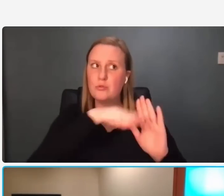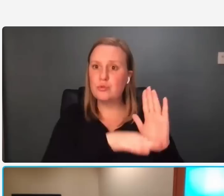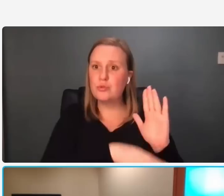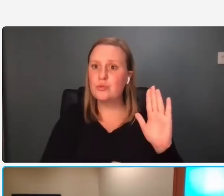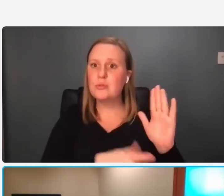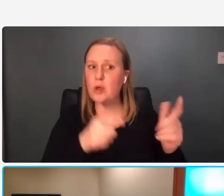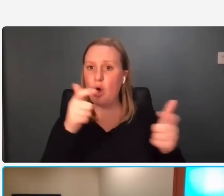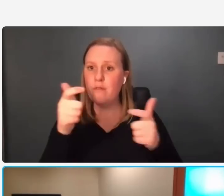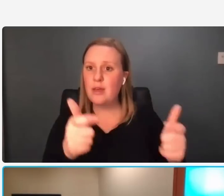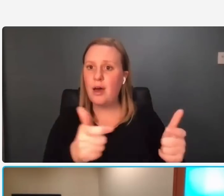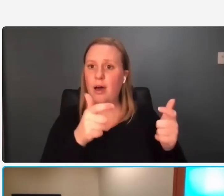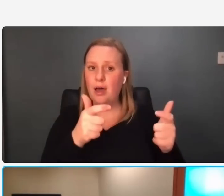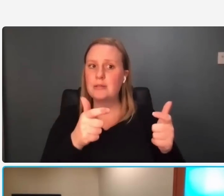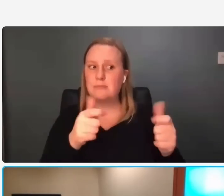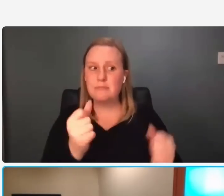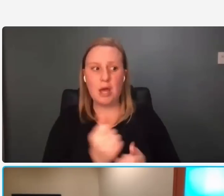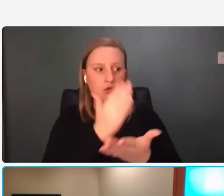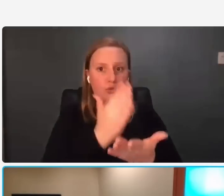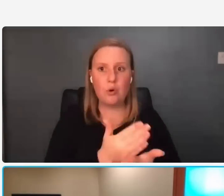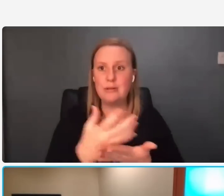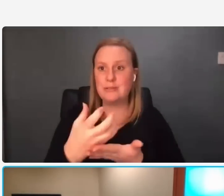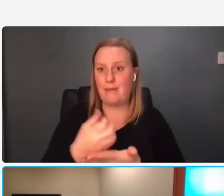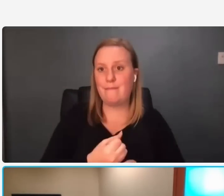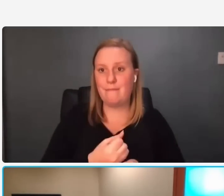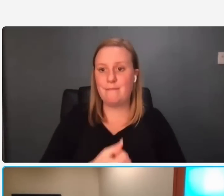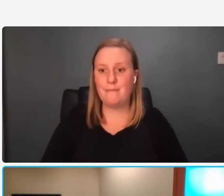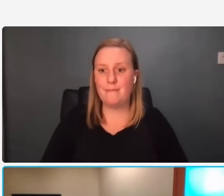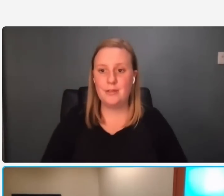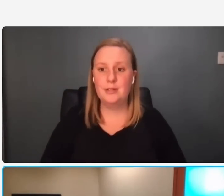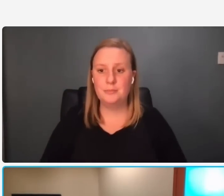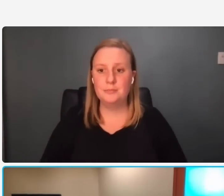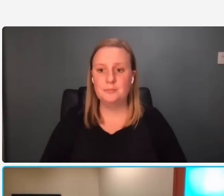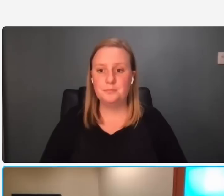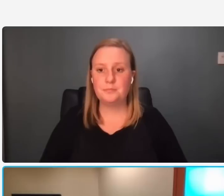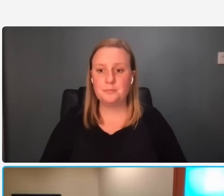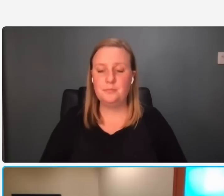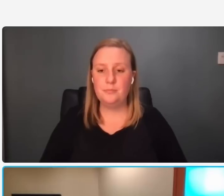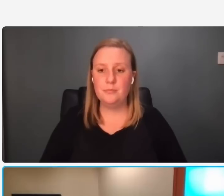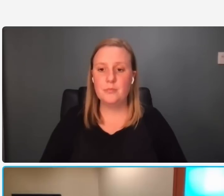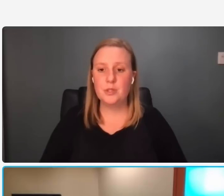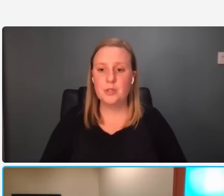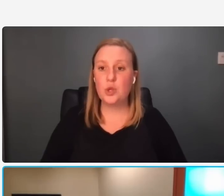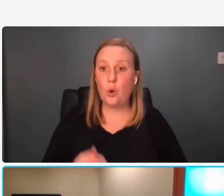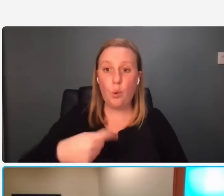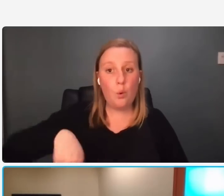message of the future in how we may approach regulation going forward. So it means everybody in the system has a role to